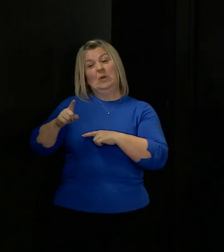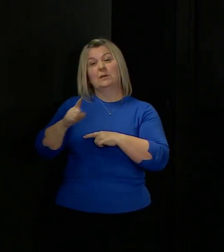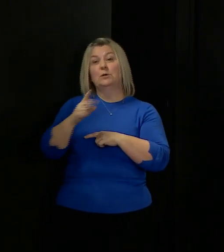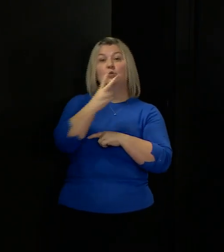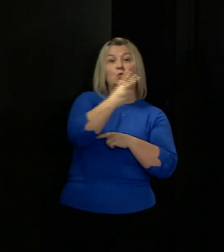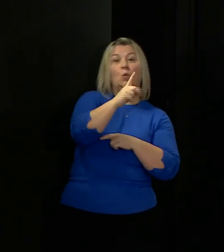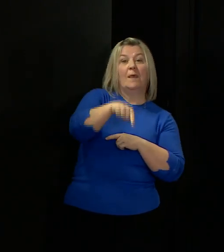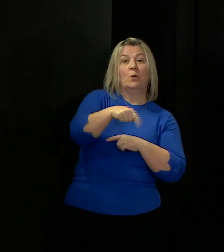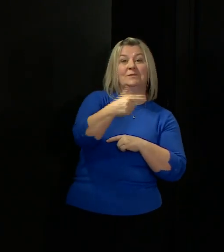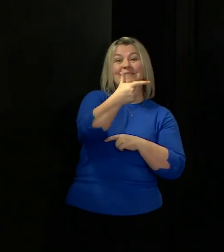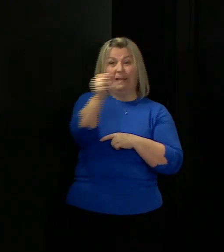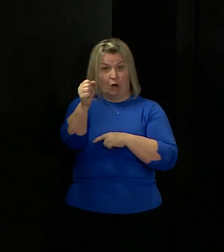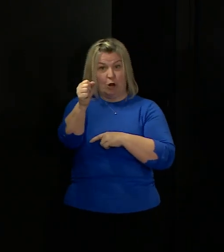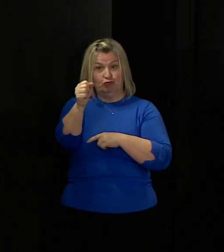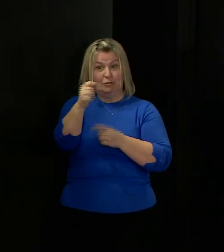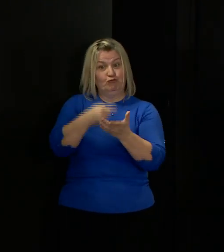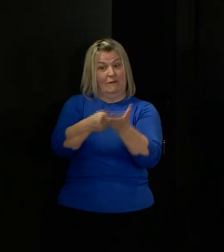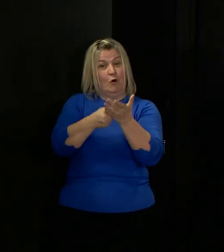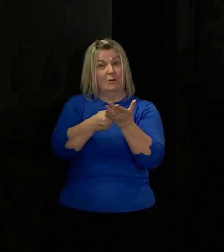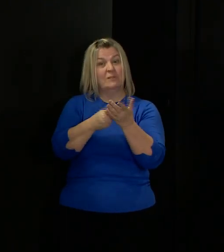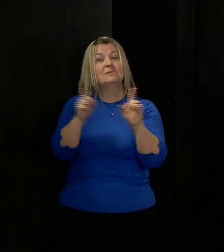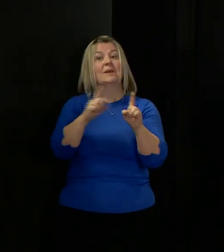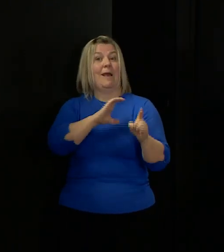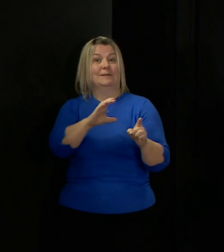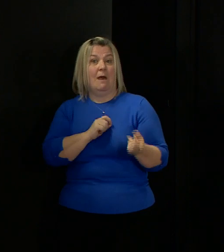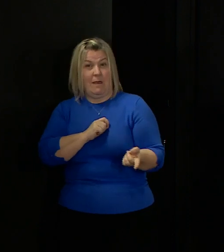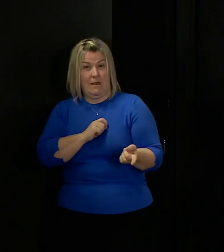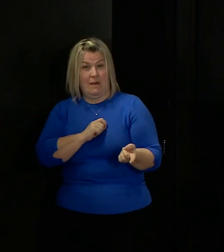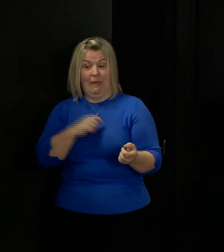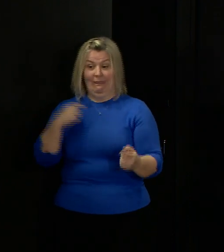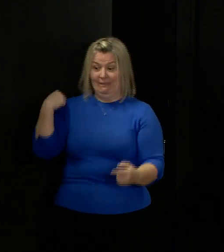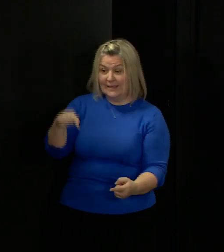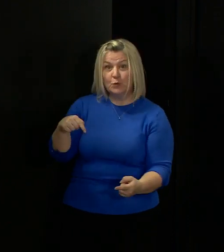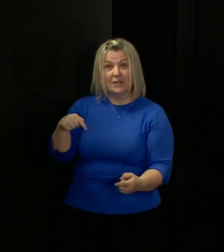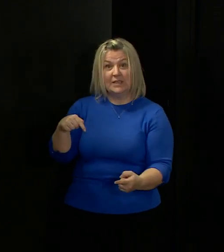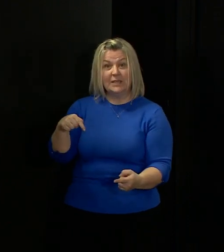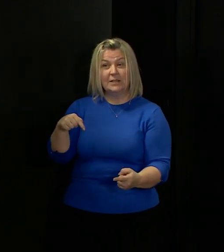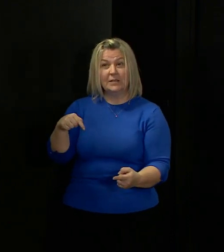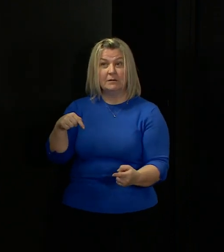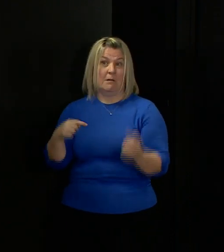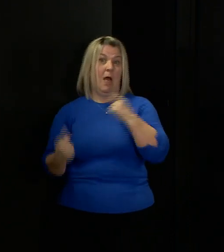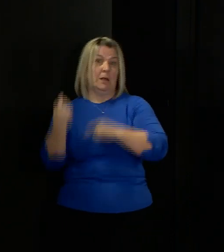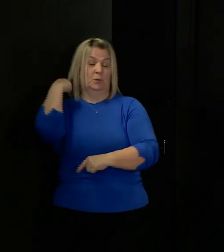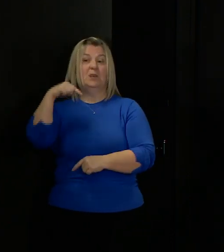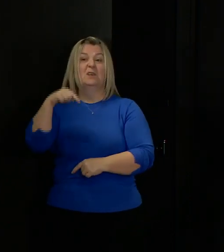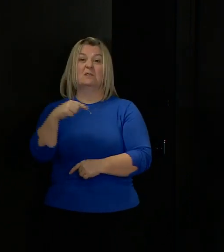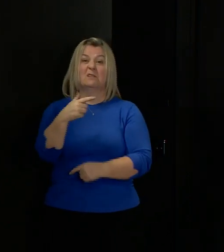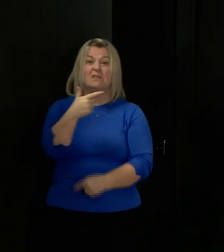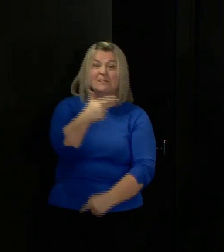of those referrals and this week or last week we received seven hundred and forty